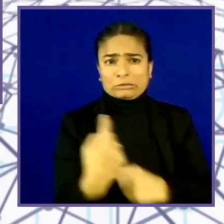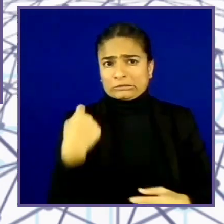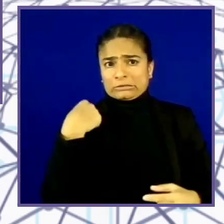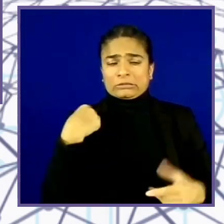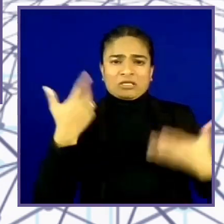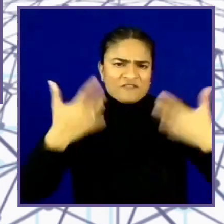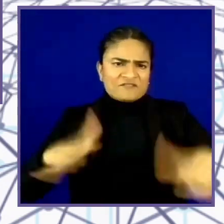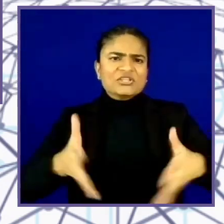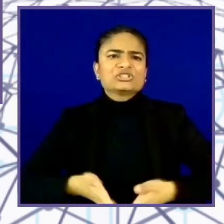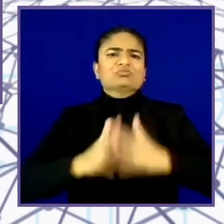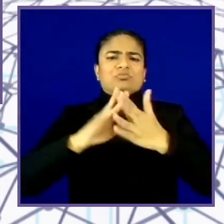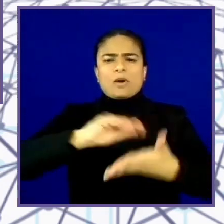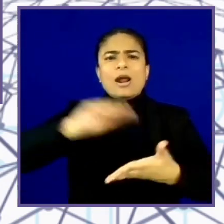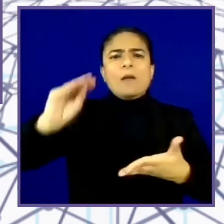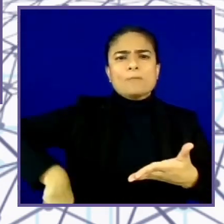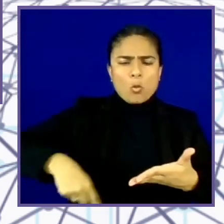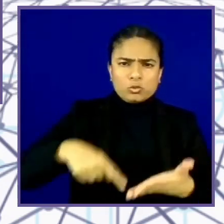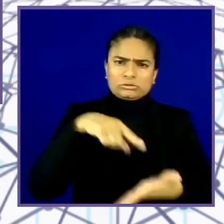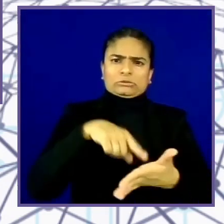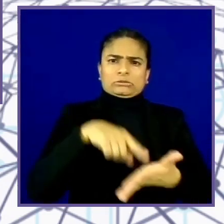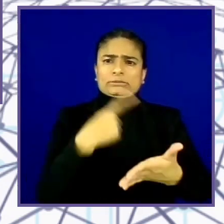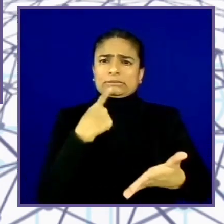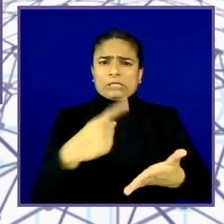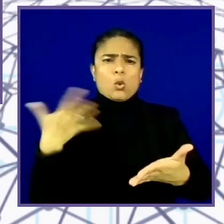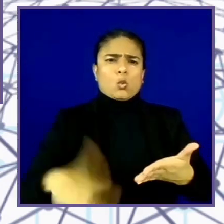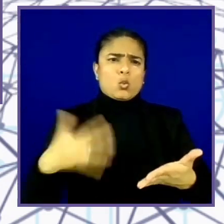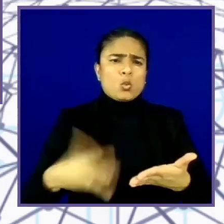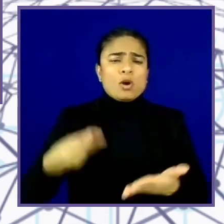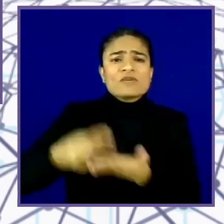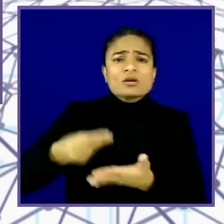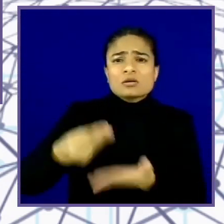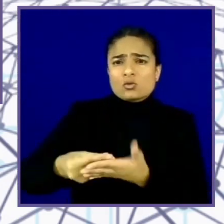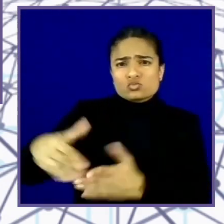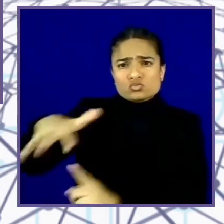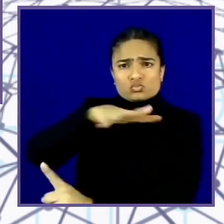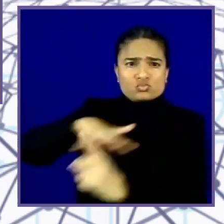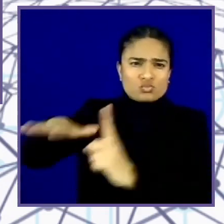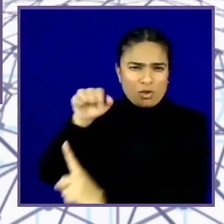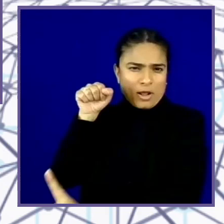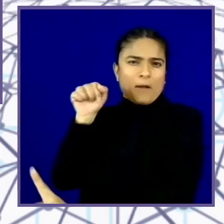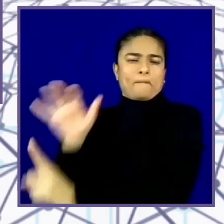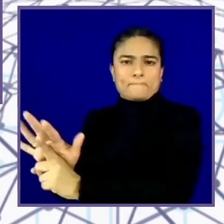And as highlighted in this report, there's so much yet to be done, as banking in its current